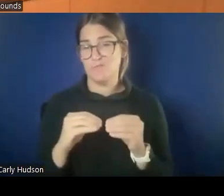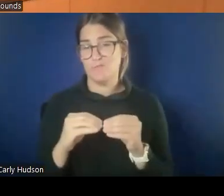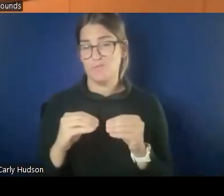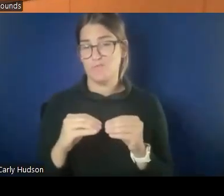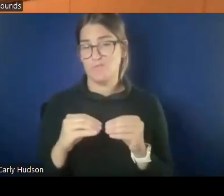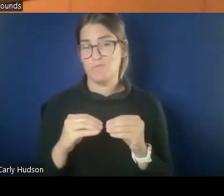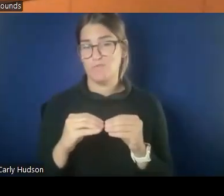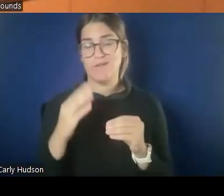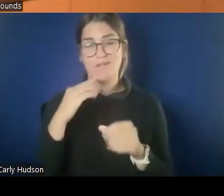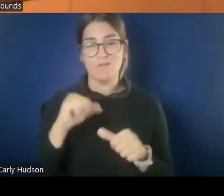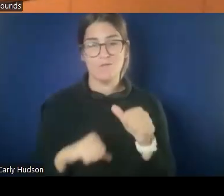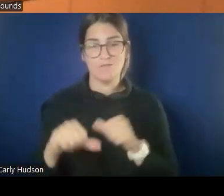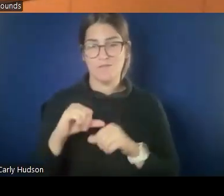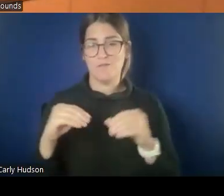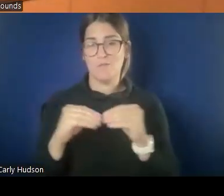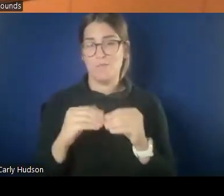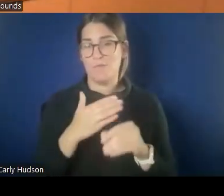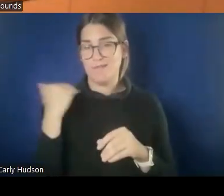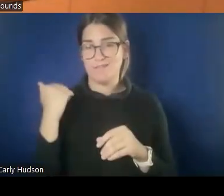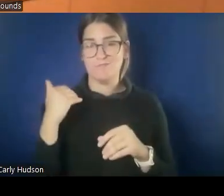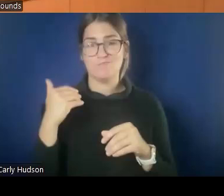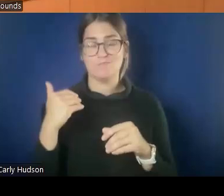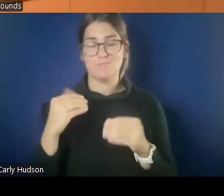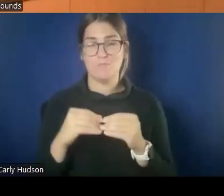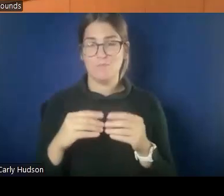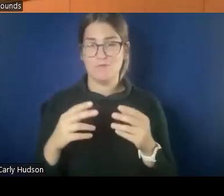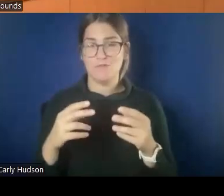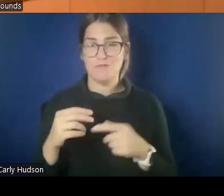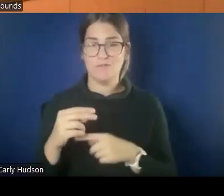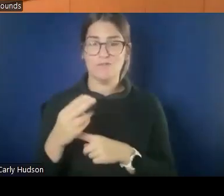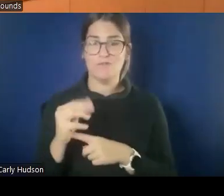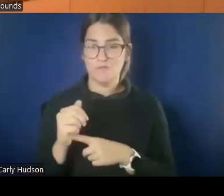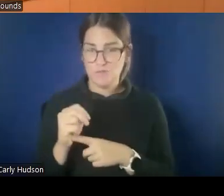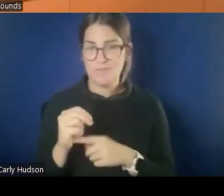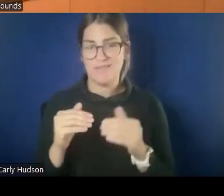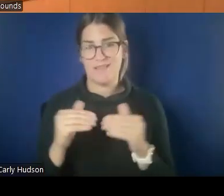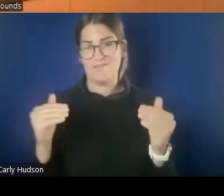other on a personal level like that on a human level like that more so thank you for that and